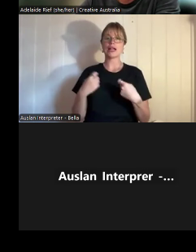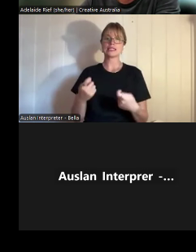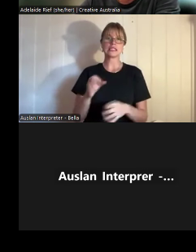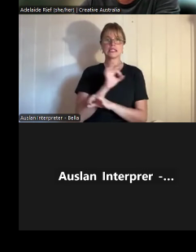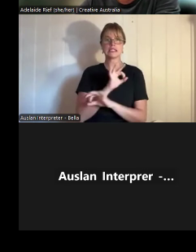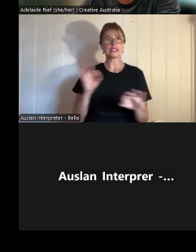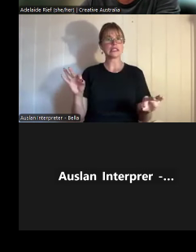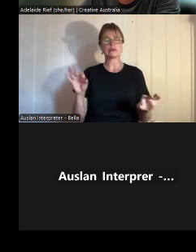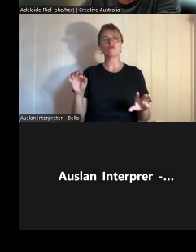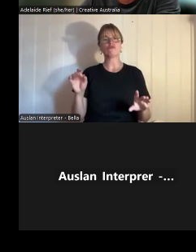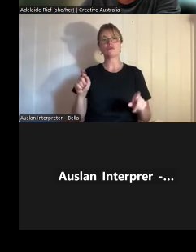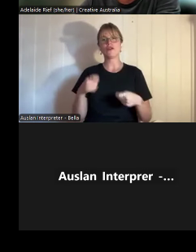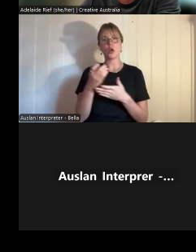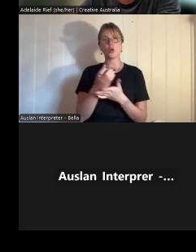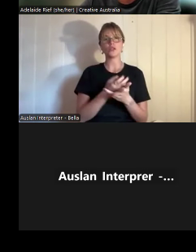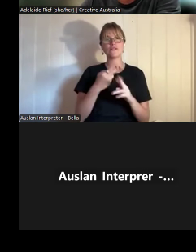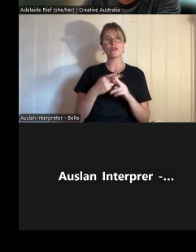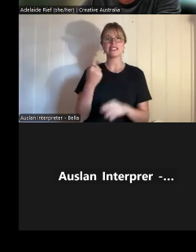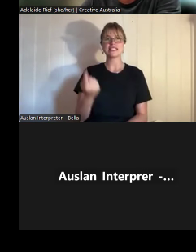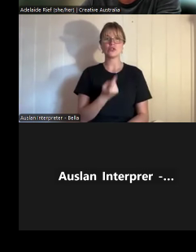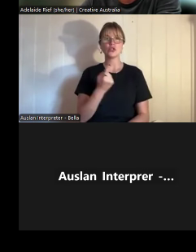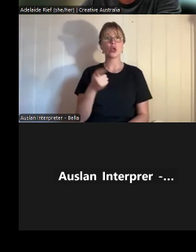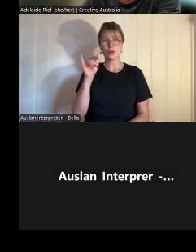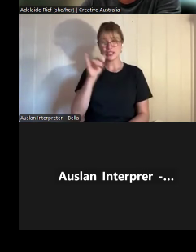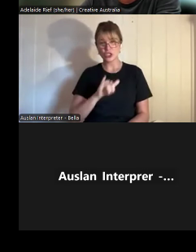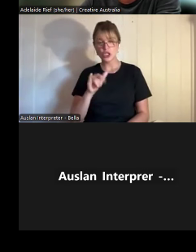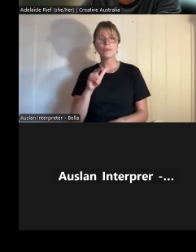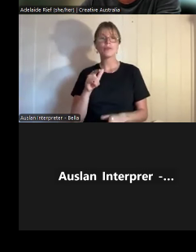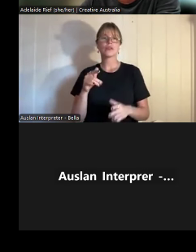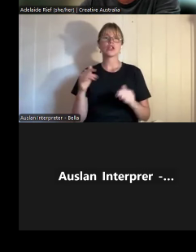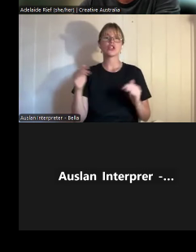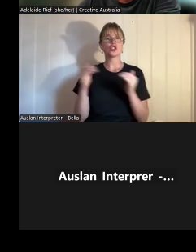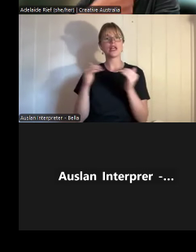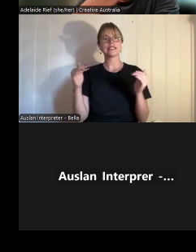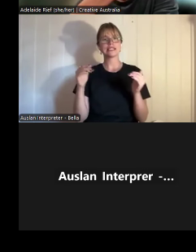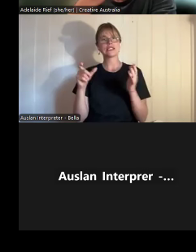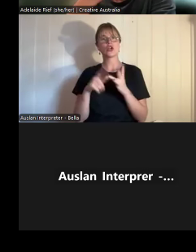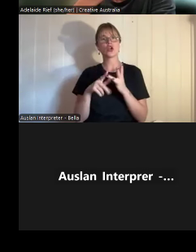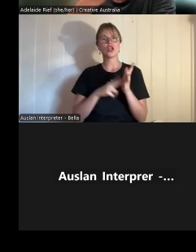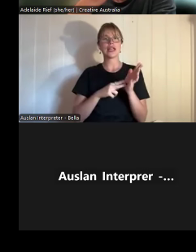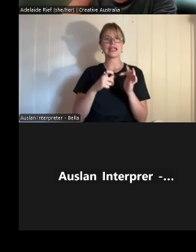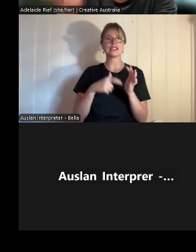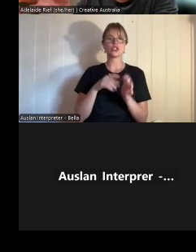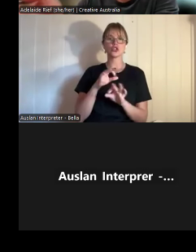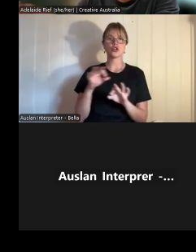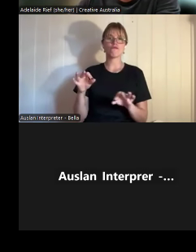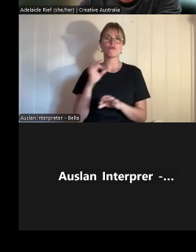provide courses to individuals and that is Justice Connect's not for profit law. Otherwise this list